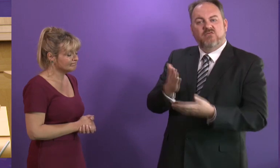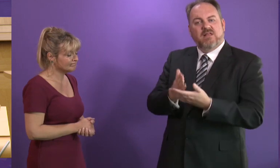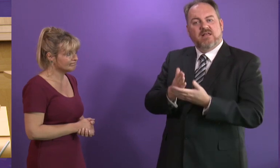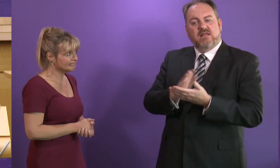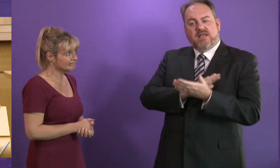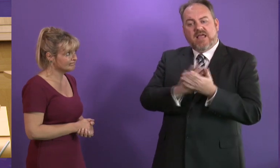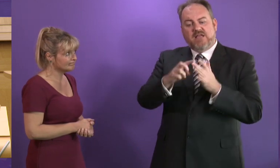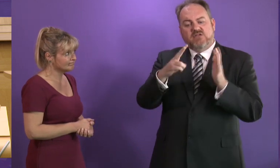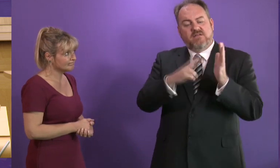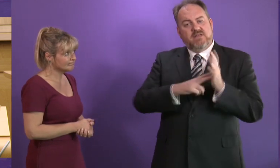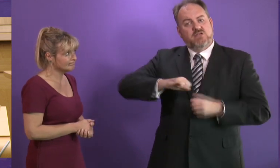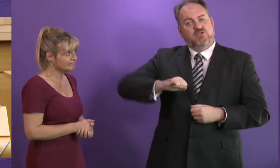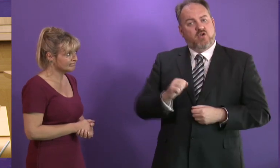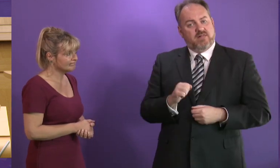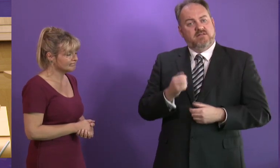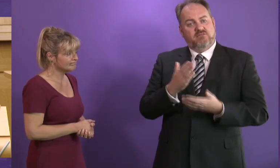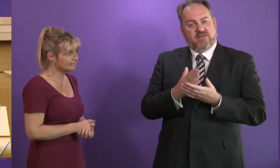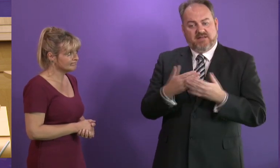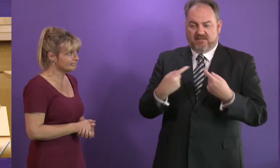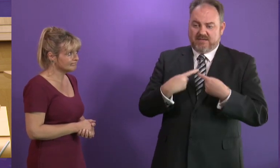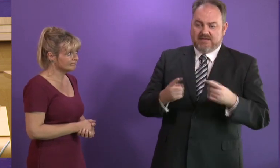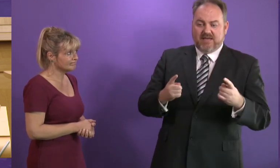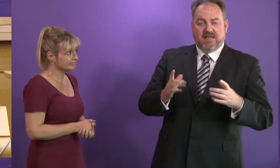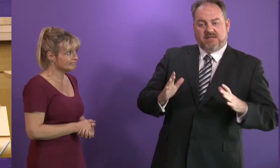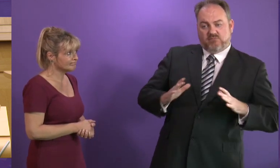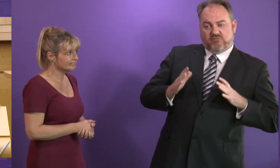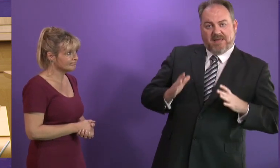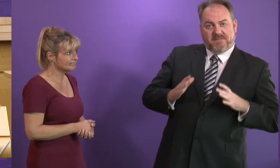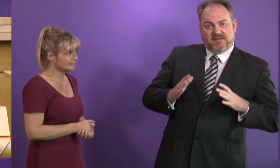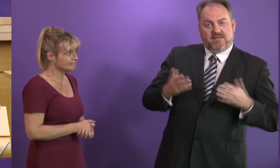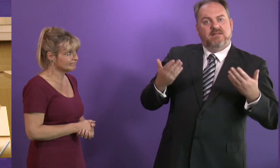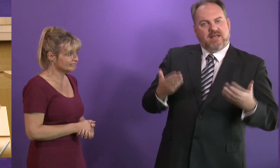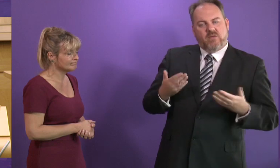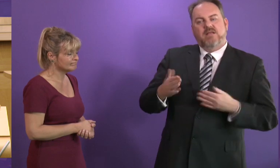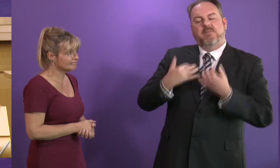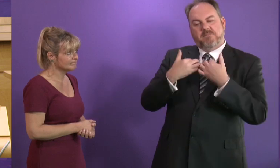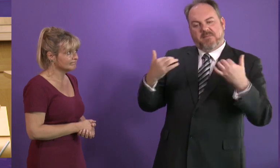the era of treatments such as PrEP, it is time for a public health campaign to end HIV stigma?